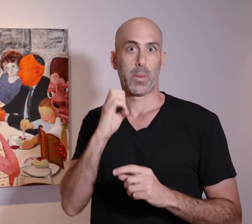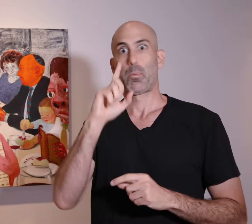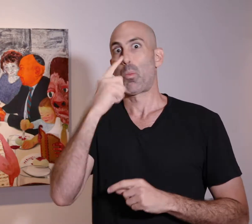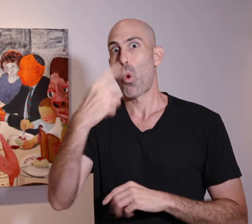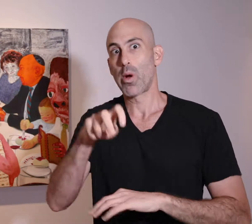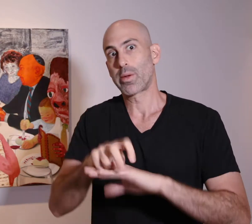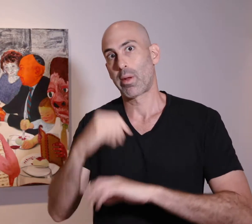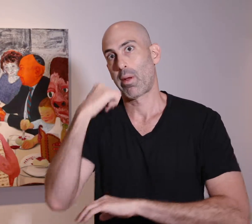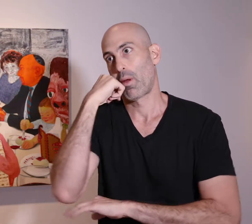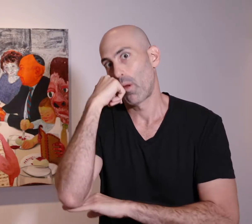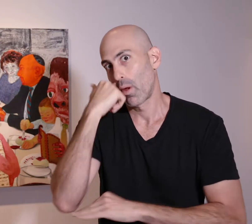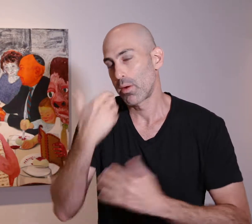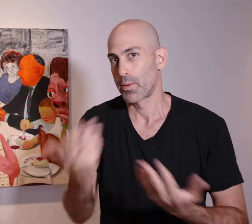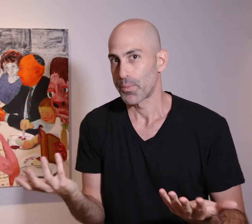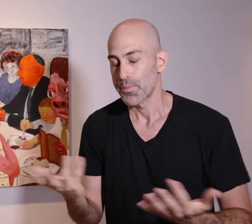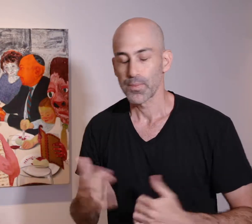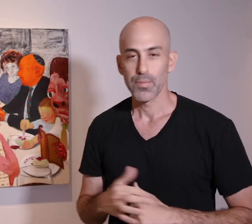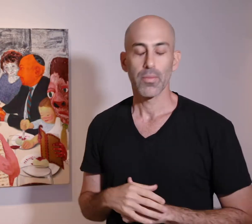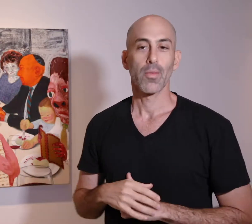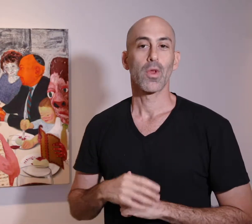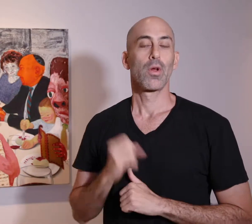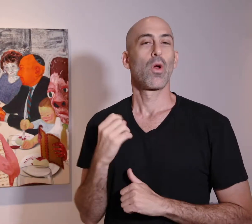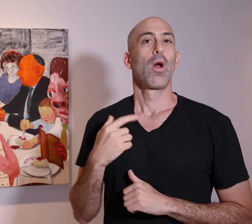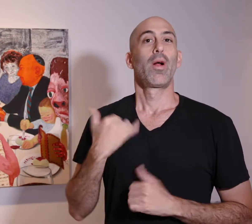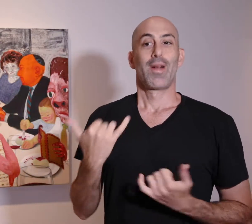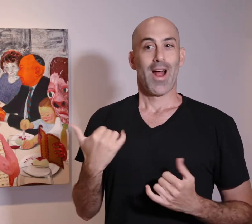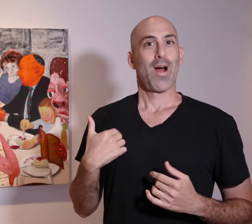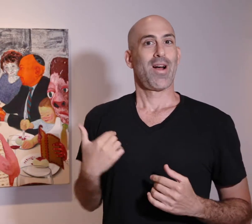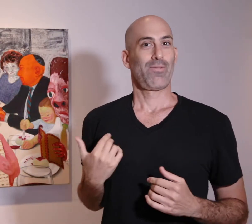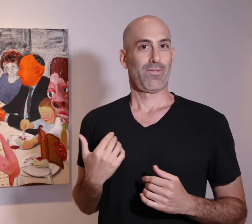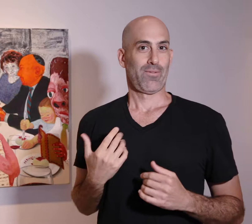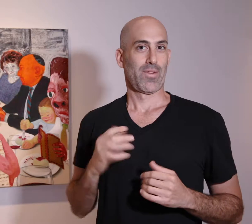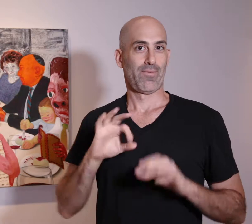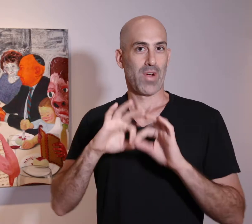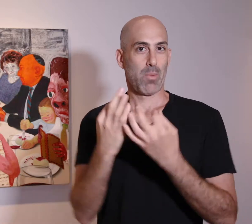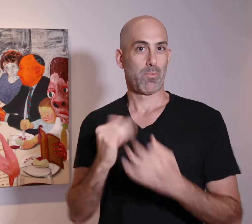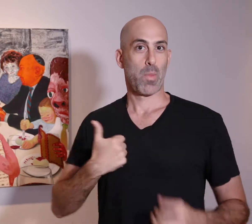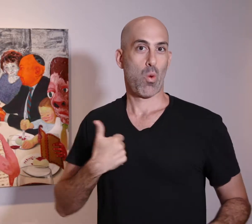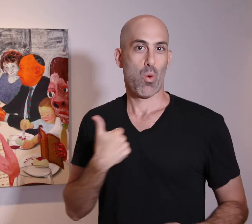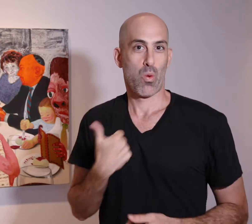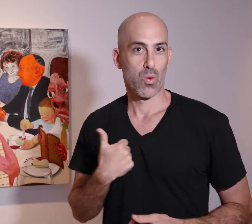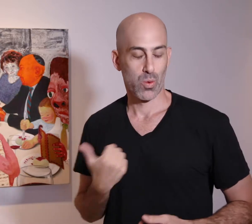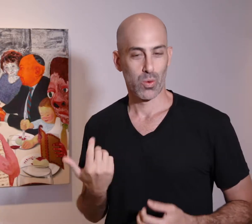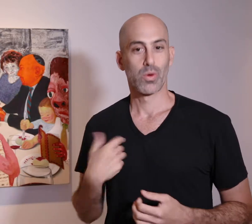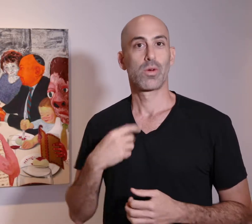with my head on my hand, bored. Now I have a family of my own,